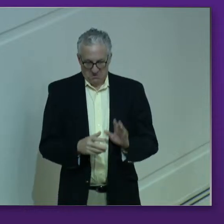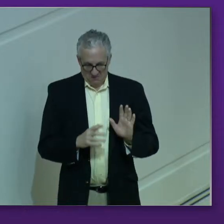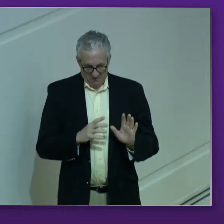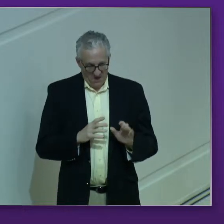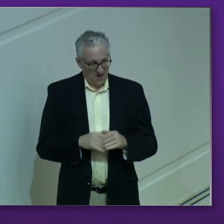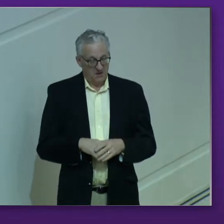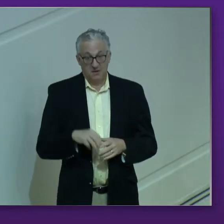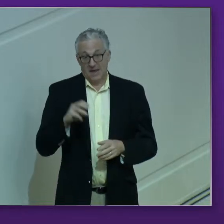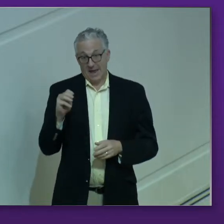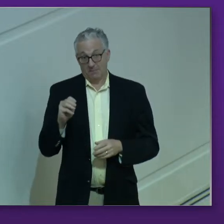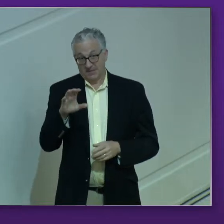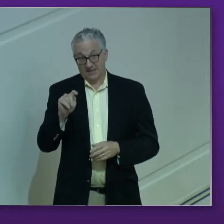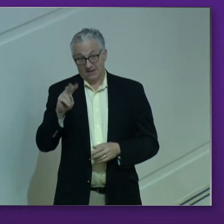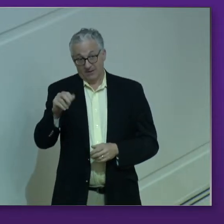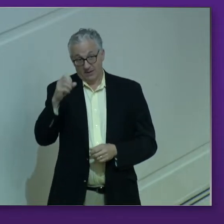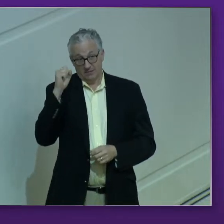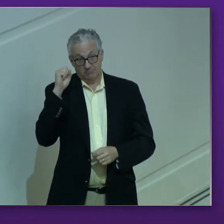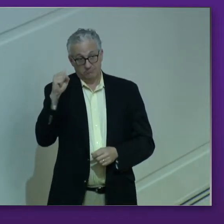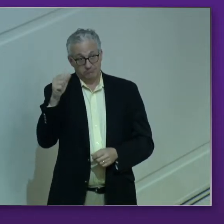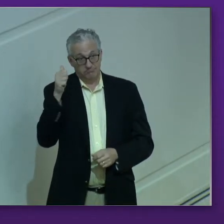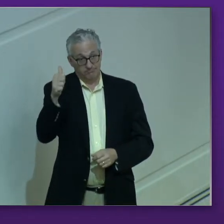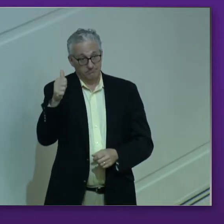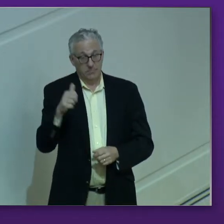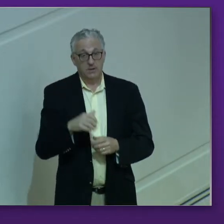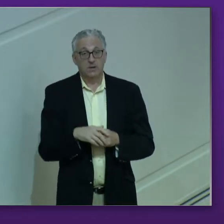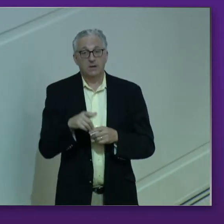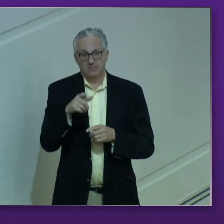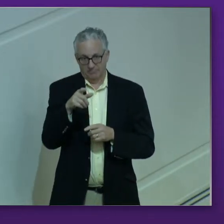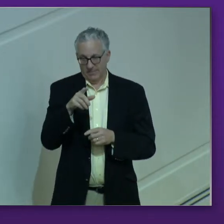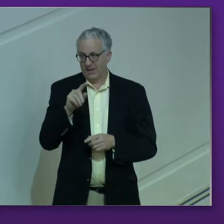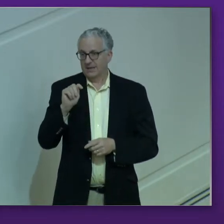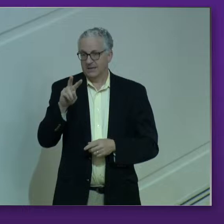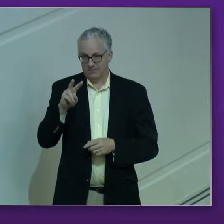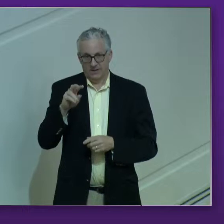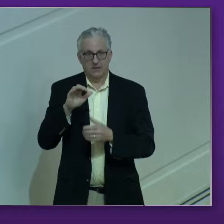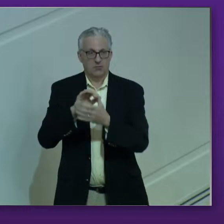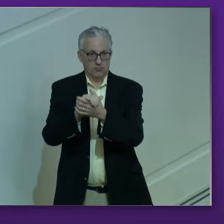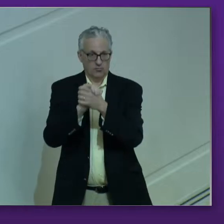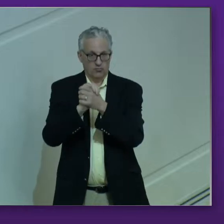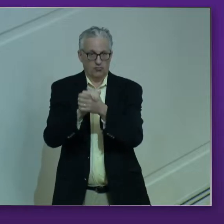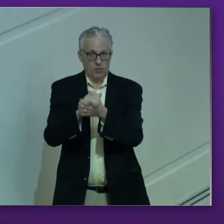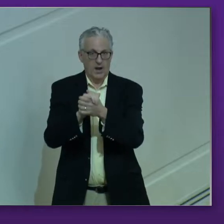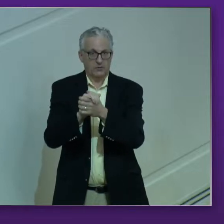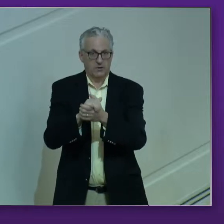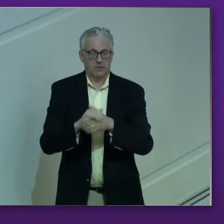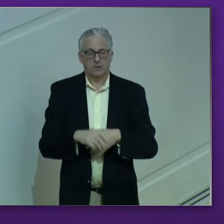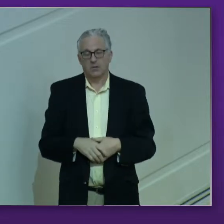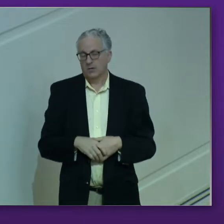HOW ENJOYABLE DOES THAT LOOK? THAT IS AWESOME. THAT IS FANTASTIC. AS I MENTIONED THAT